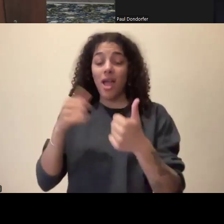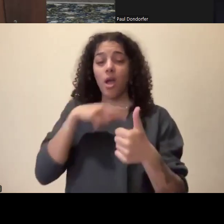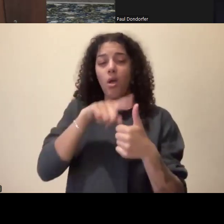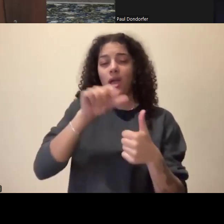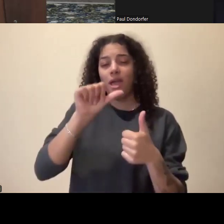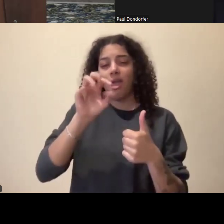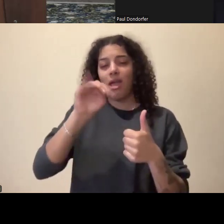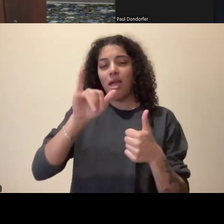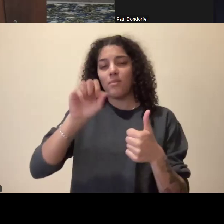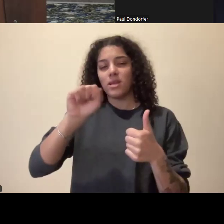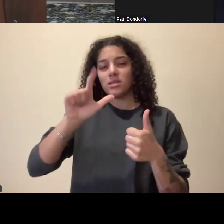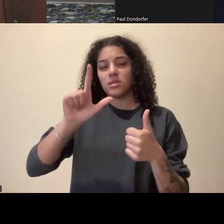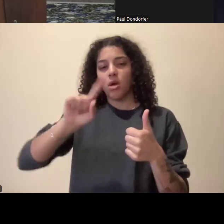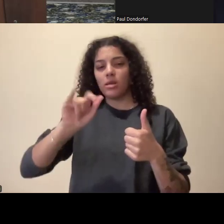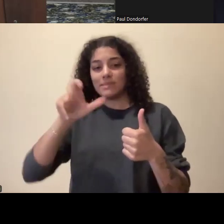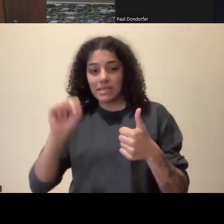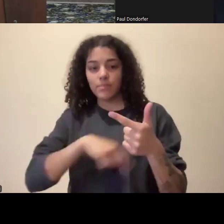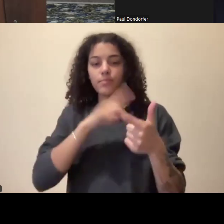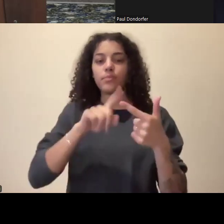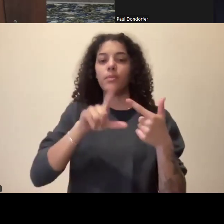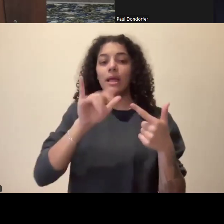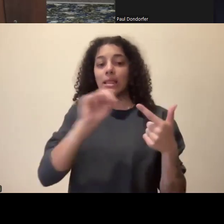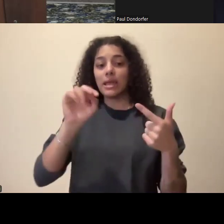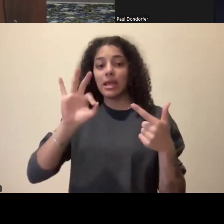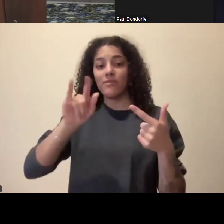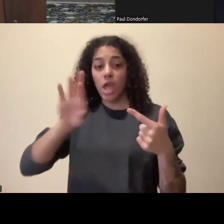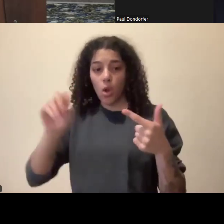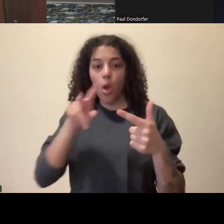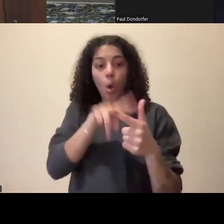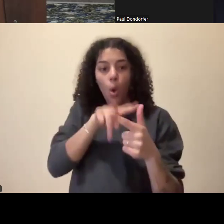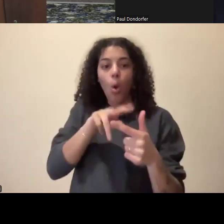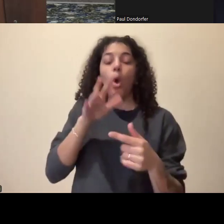not only endures but expands providing hope support and inspiration to future generations